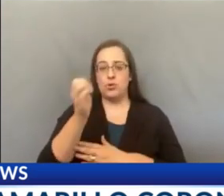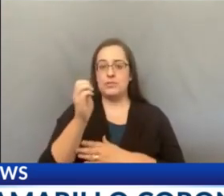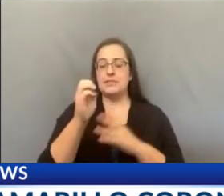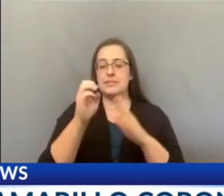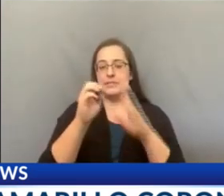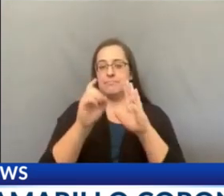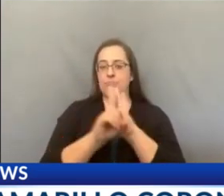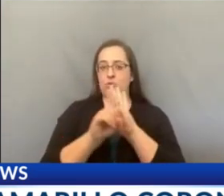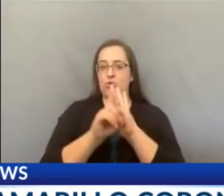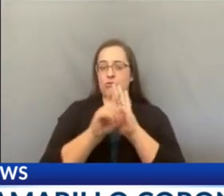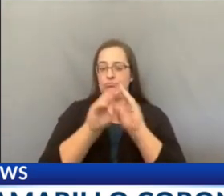UP.